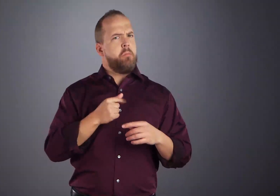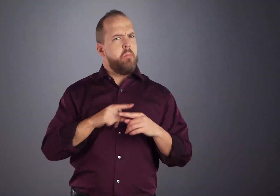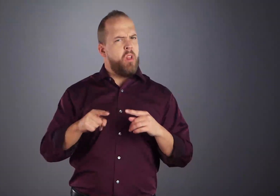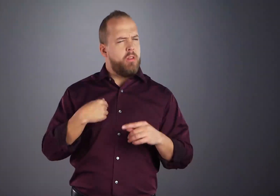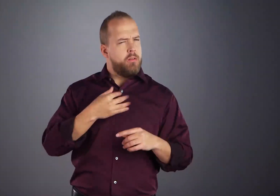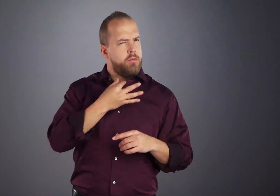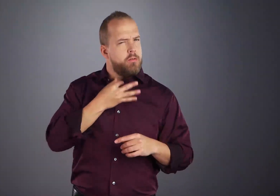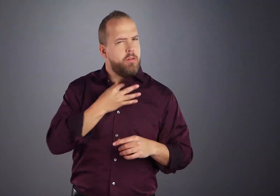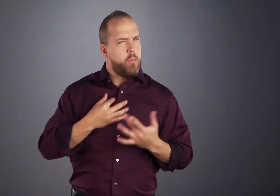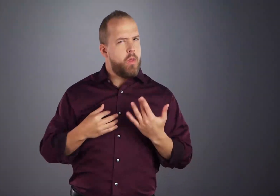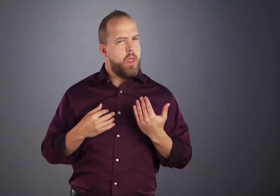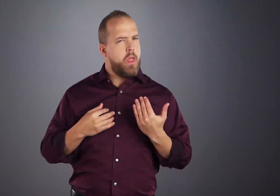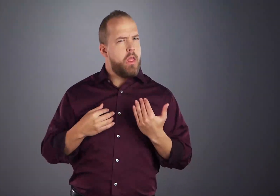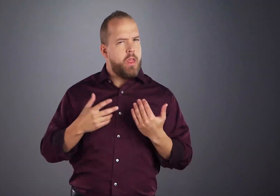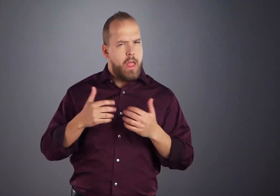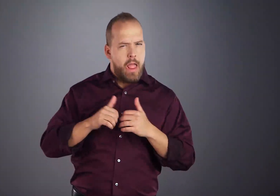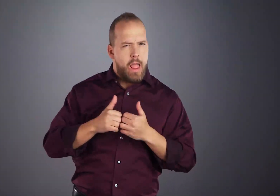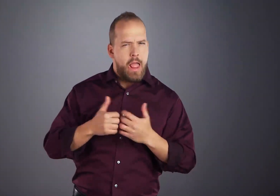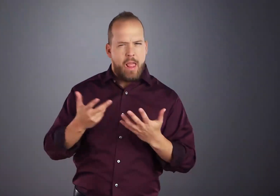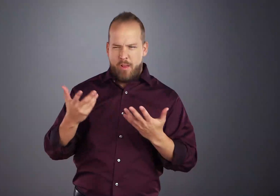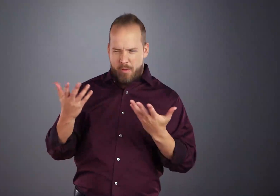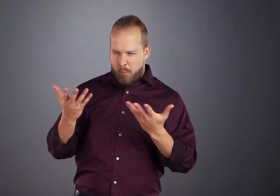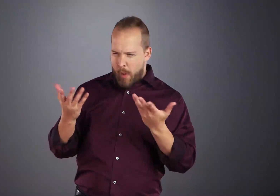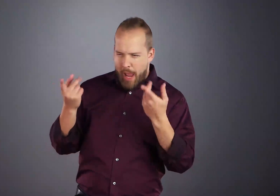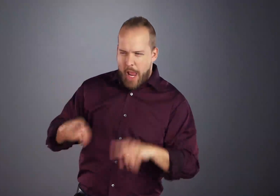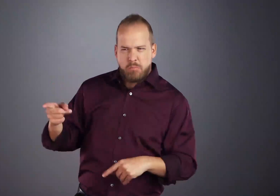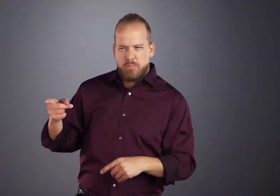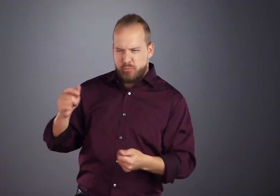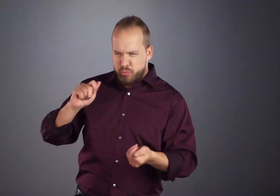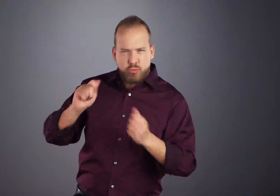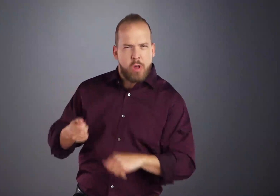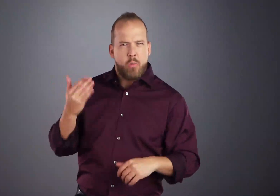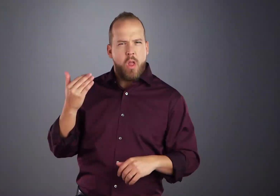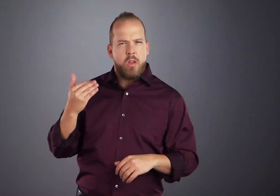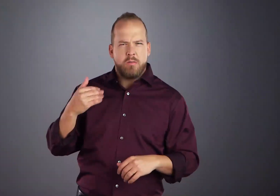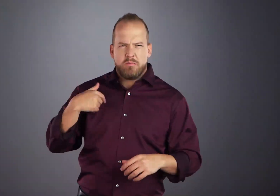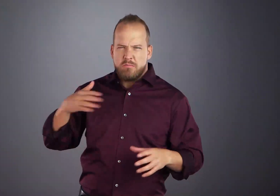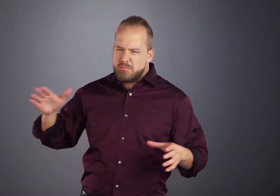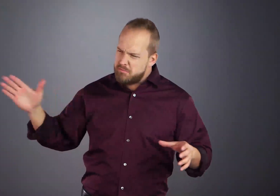I wondered what had got into the fellow. He wasn’t himself.